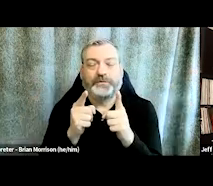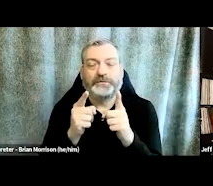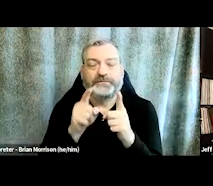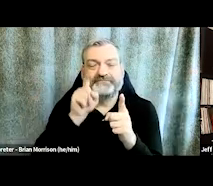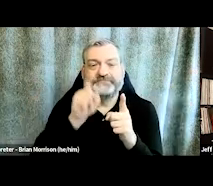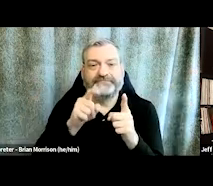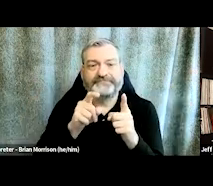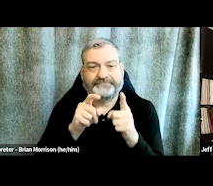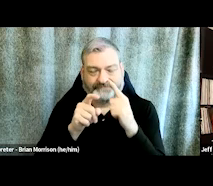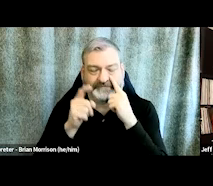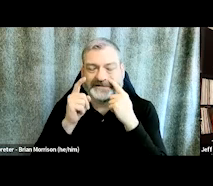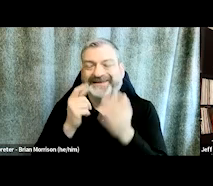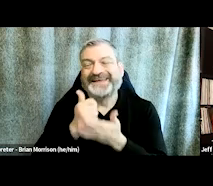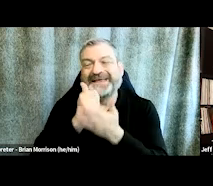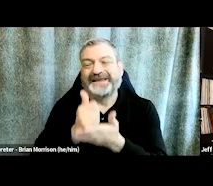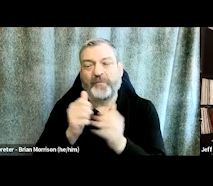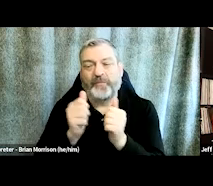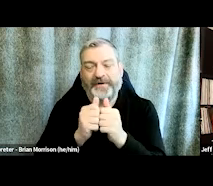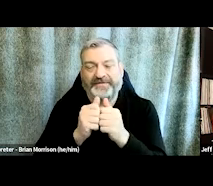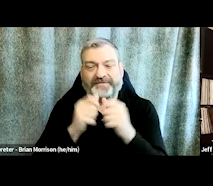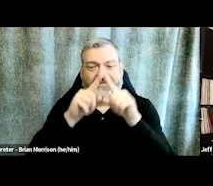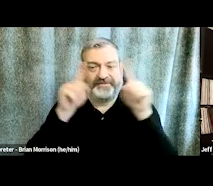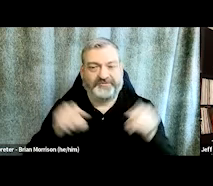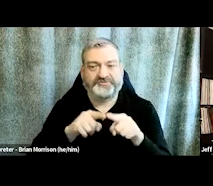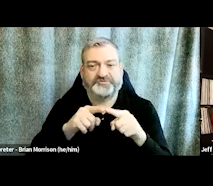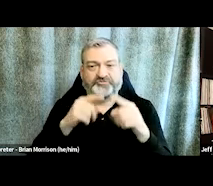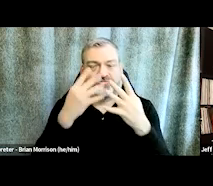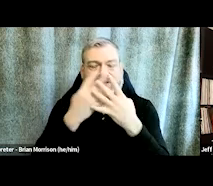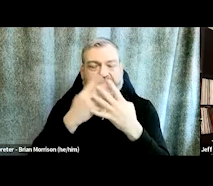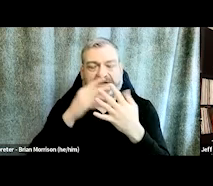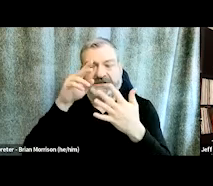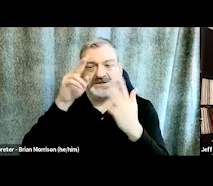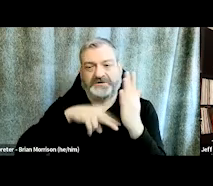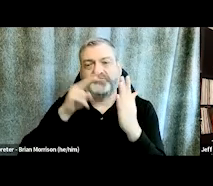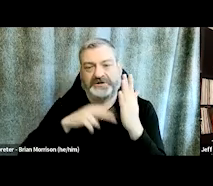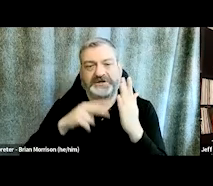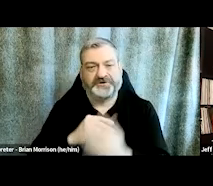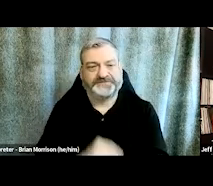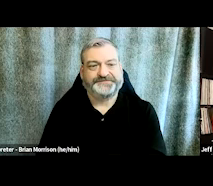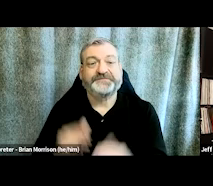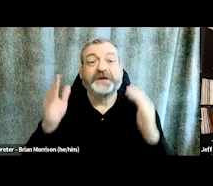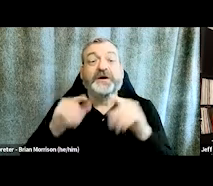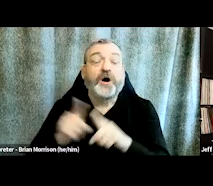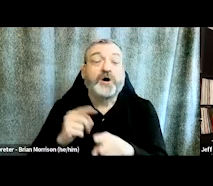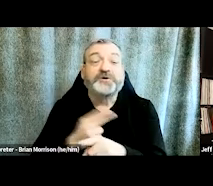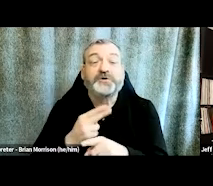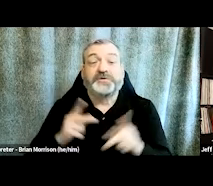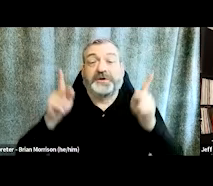And with all written language. To make sure that we are person first in our approach, where as we talk about